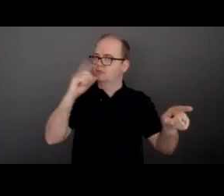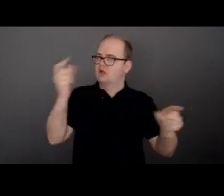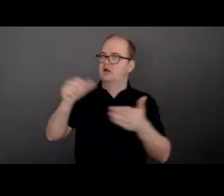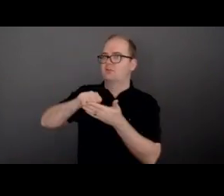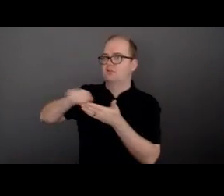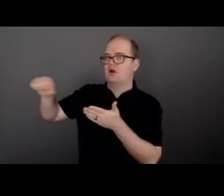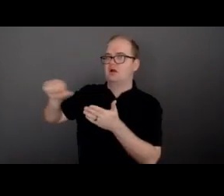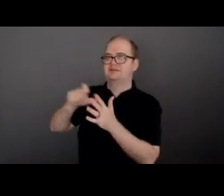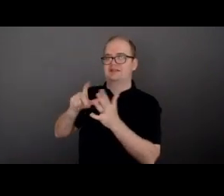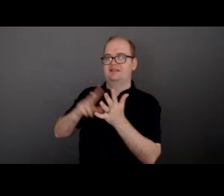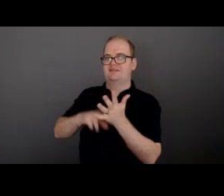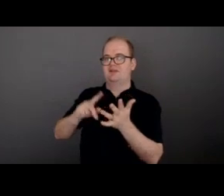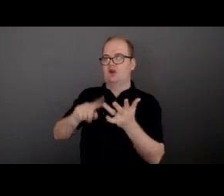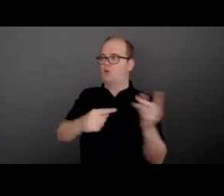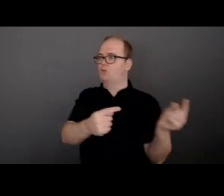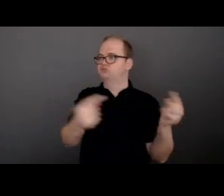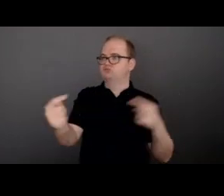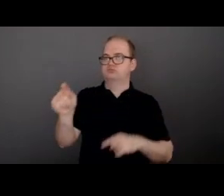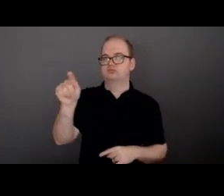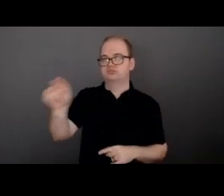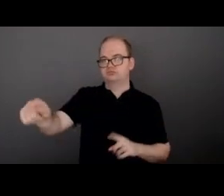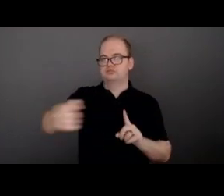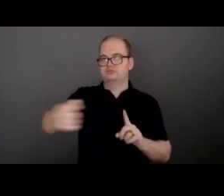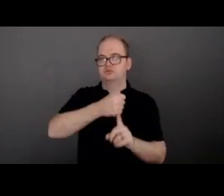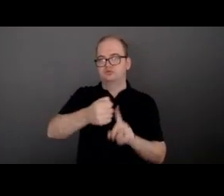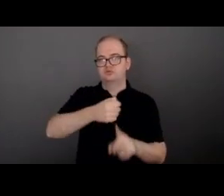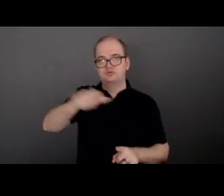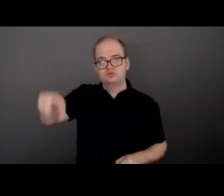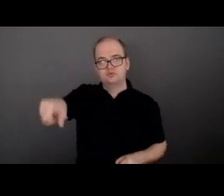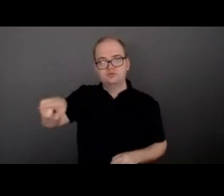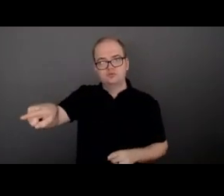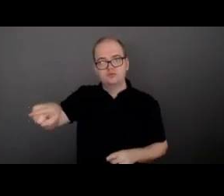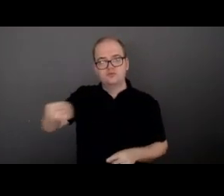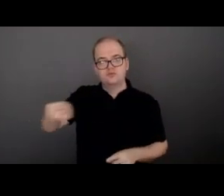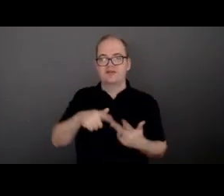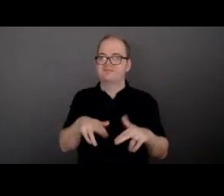the abuser if there is not that relevant relationship.